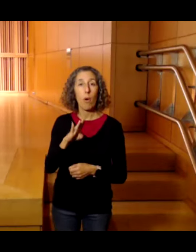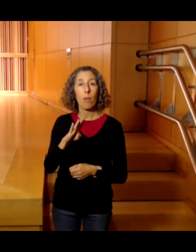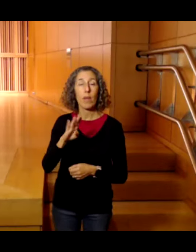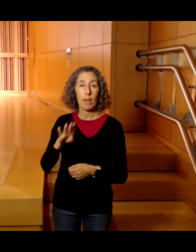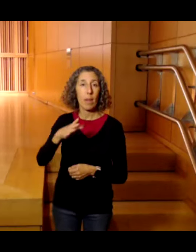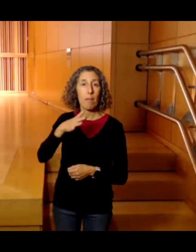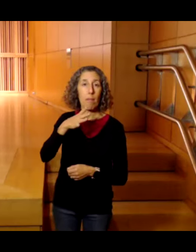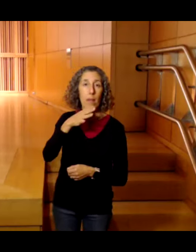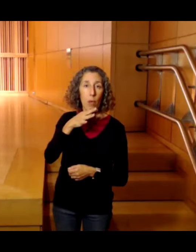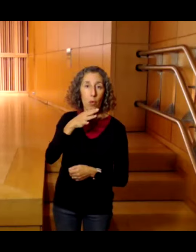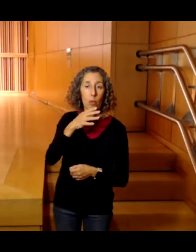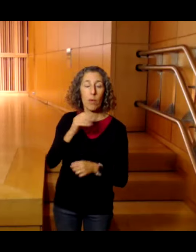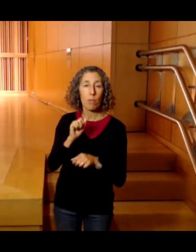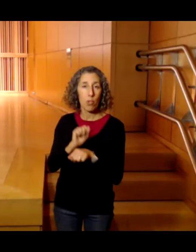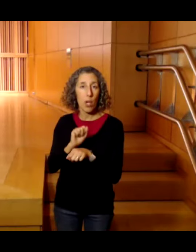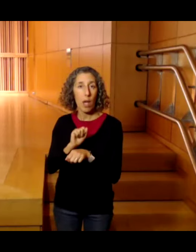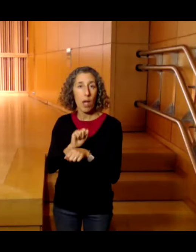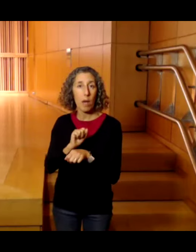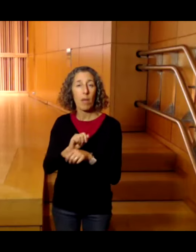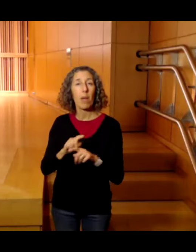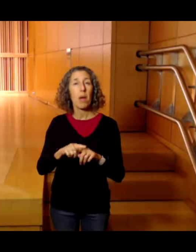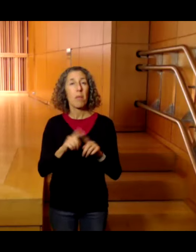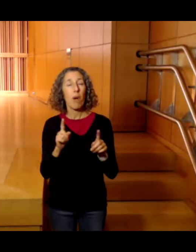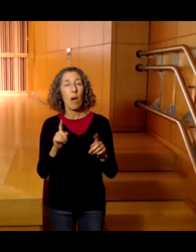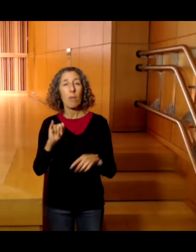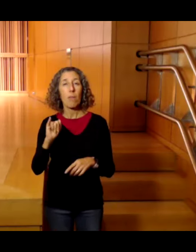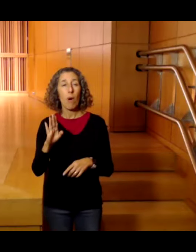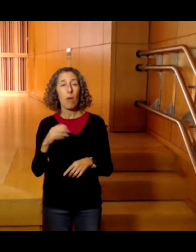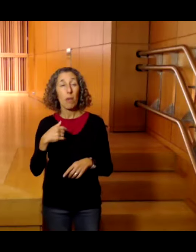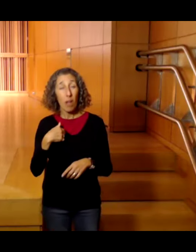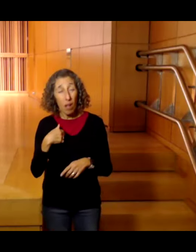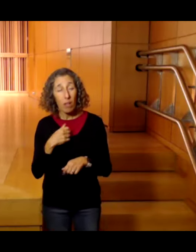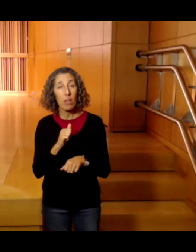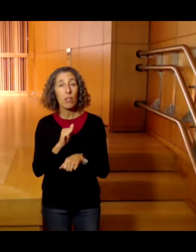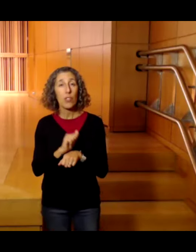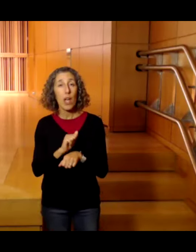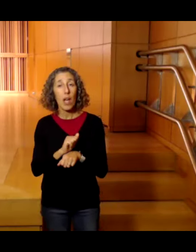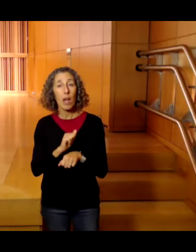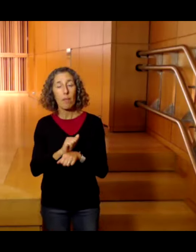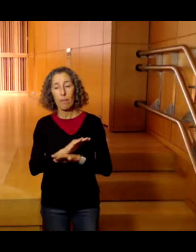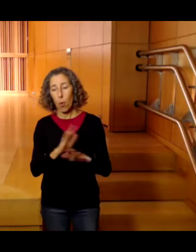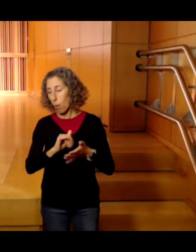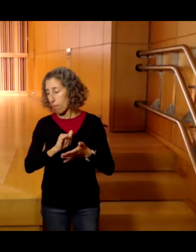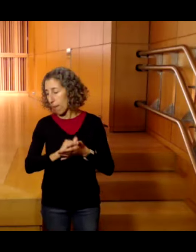James rejected the idea out of hand. Claiming that there was no way under heaven that this plan could ever work. He believed.